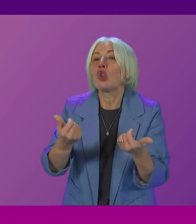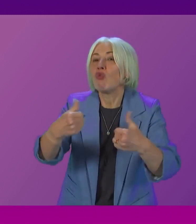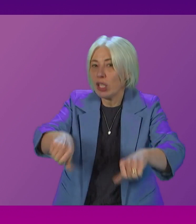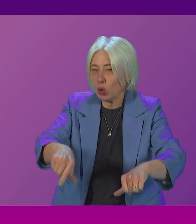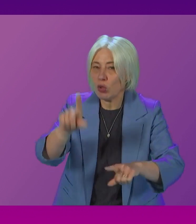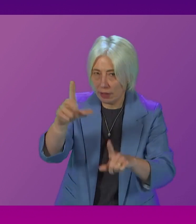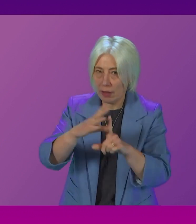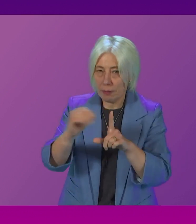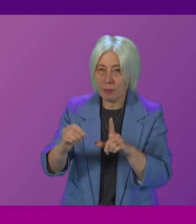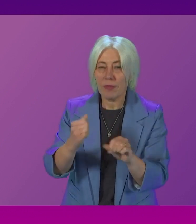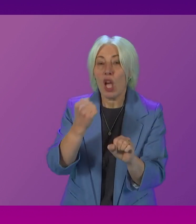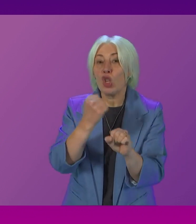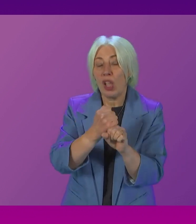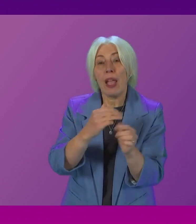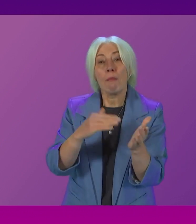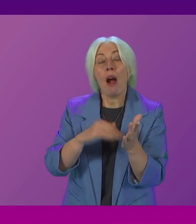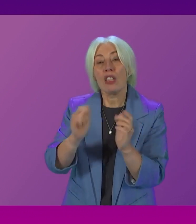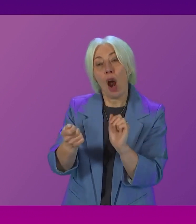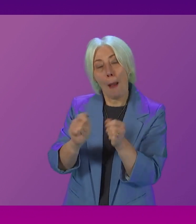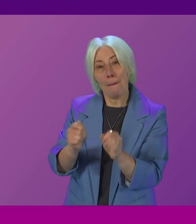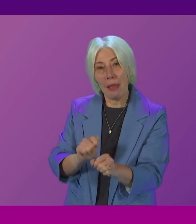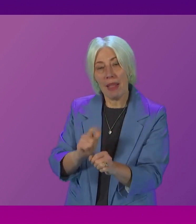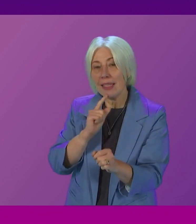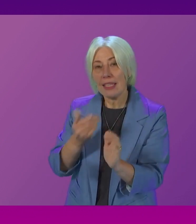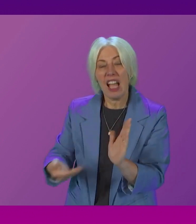For example, an amendment from Gillian Martin imposes additional requirements